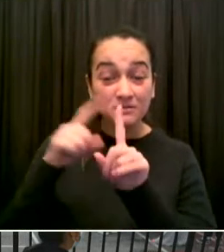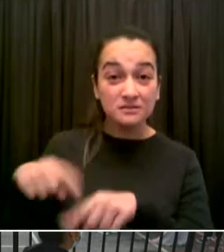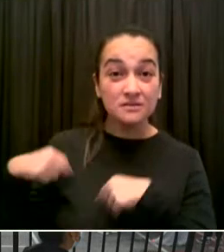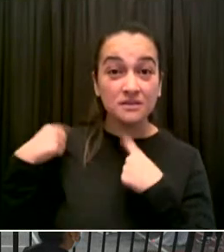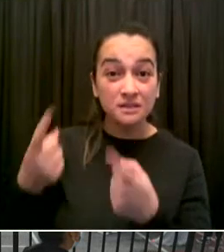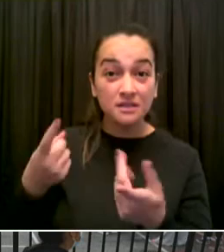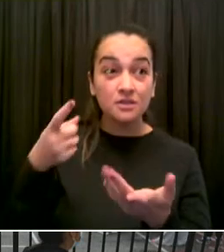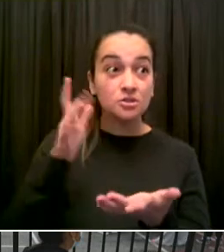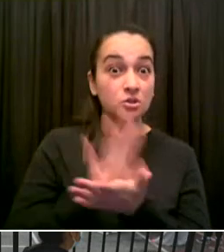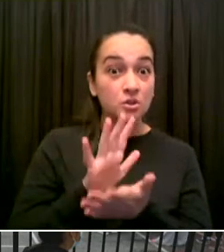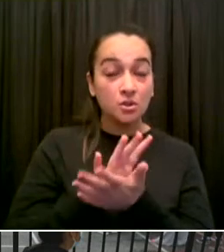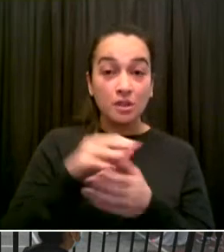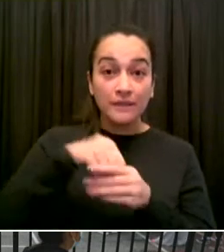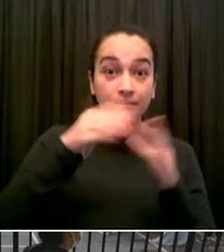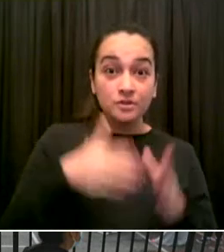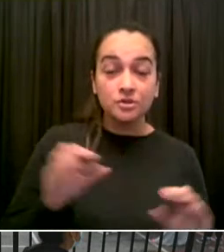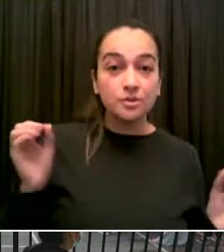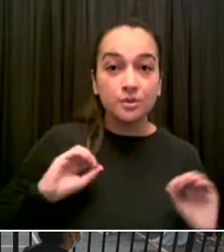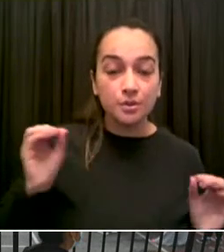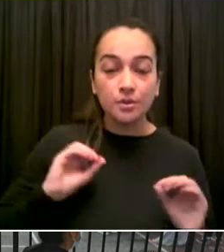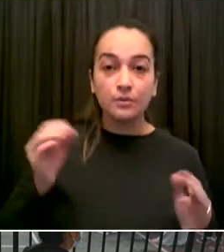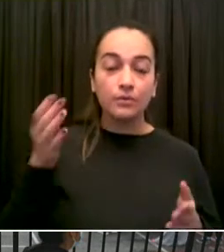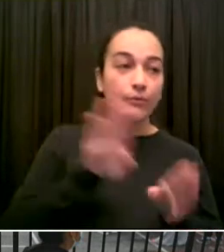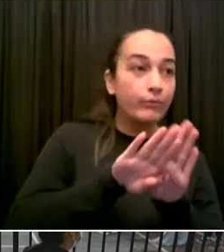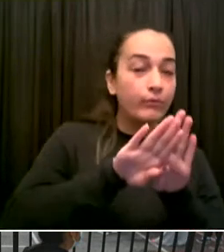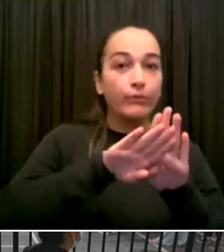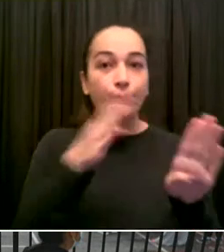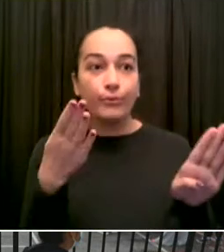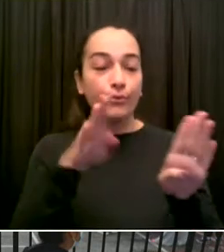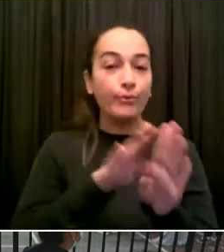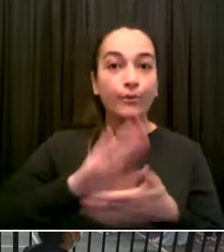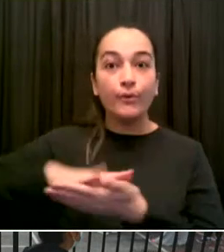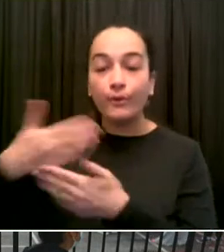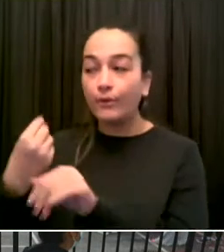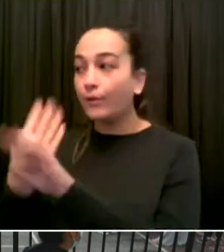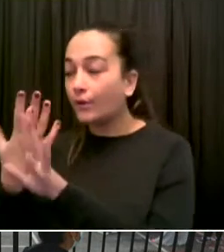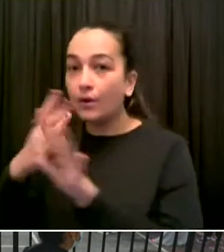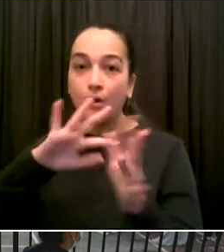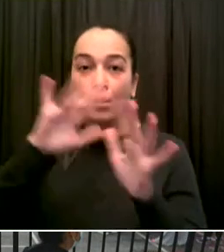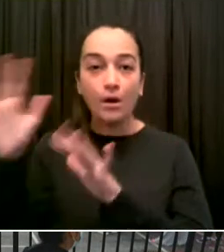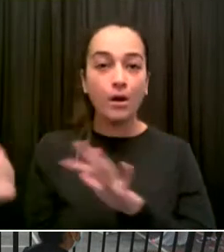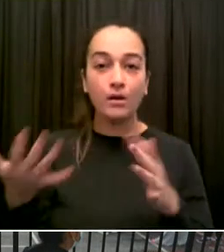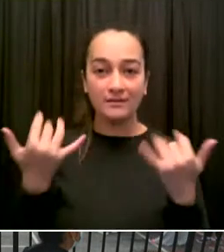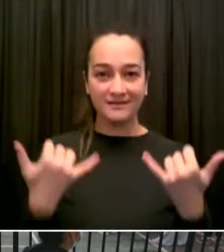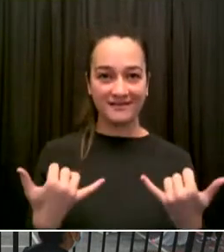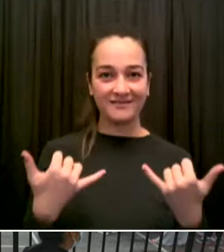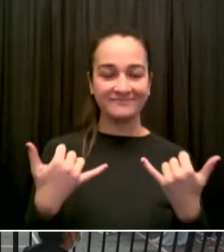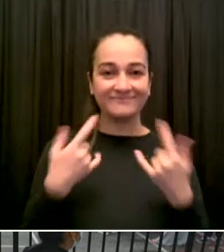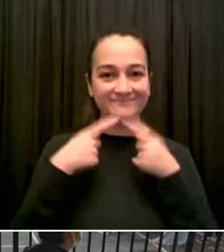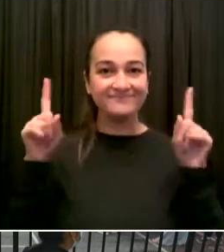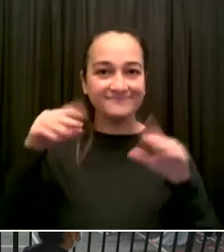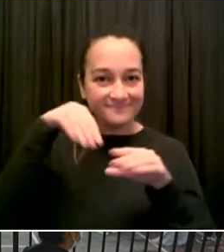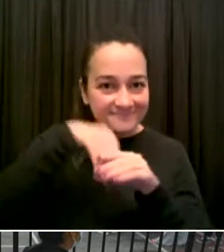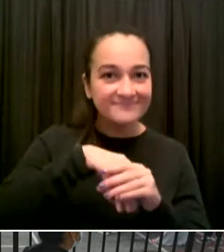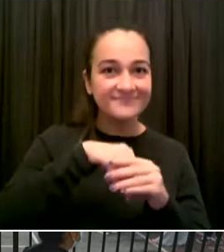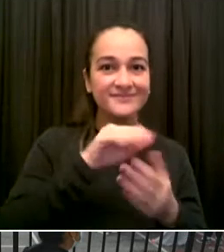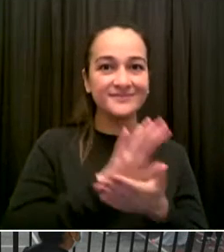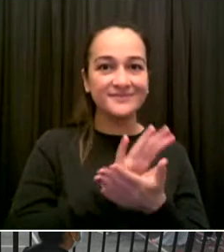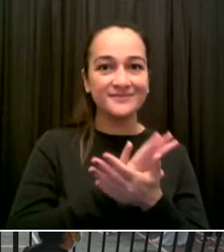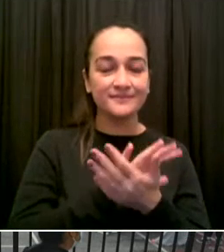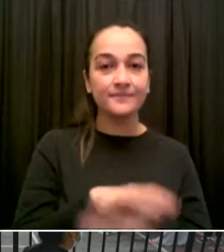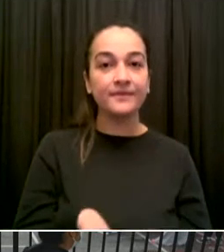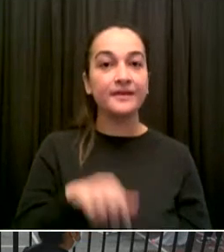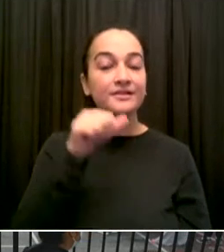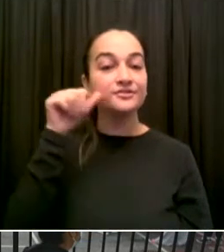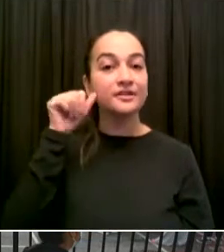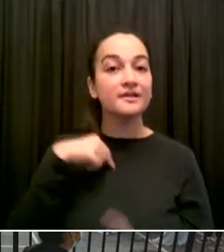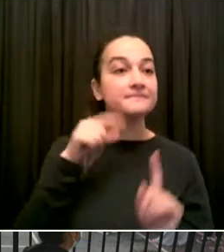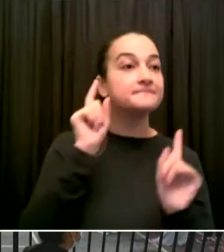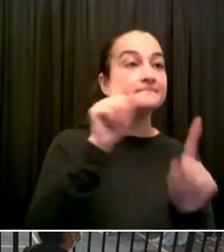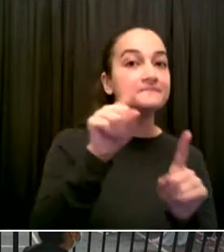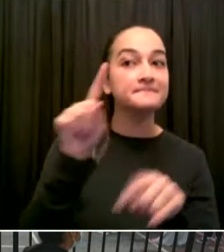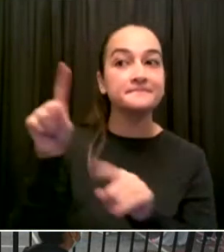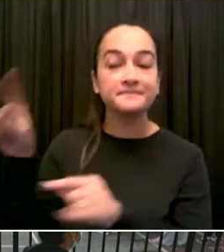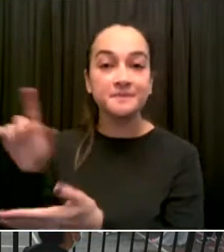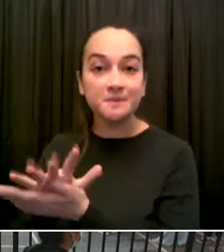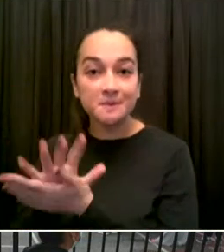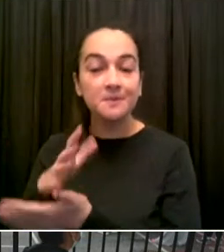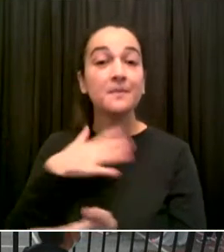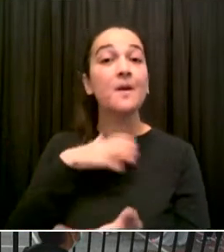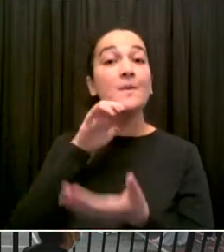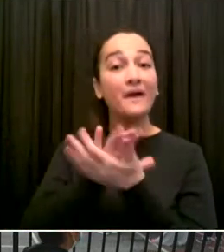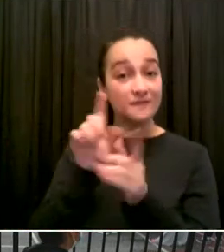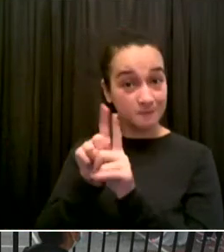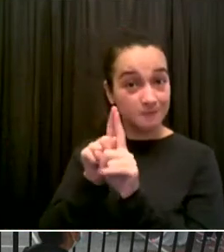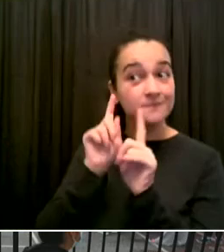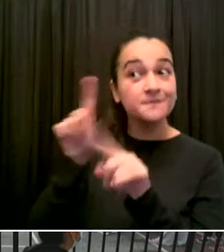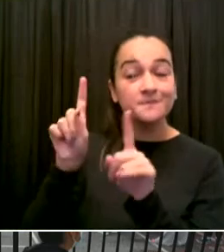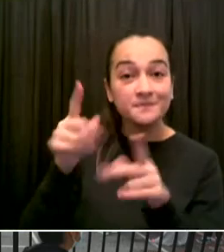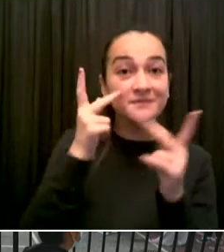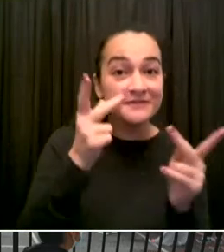HALF D ANYET THE ENTIRE ENGINE